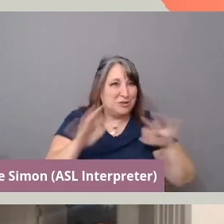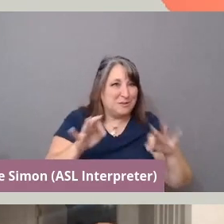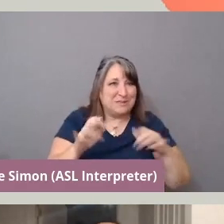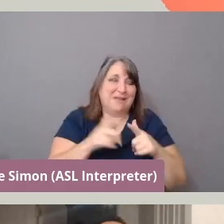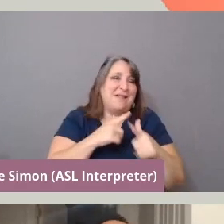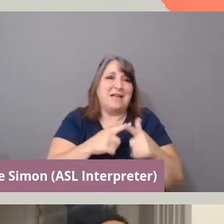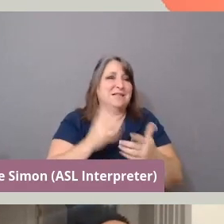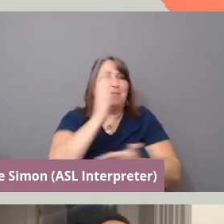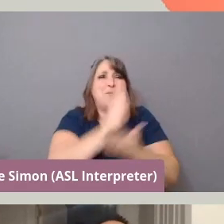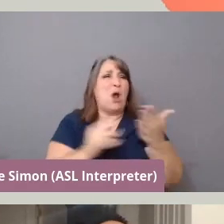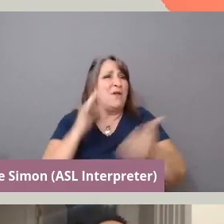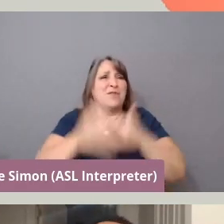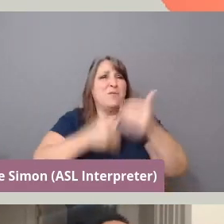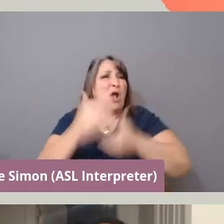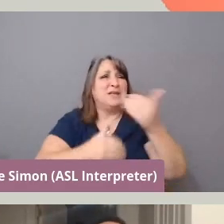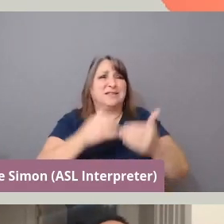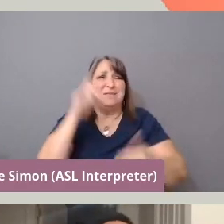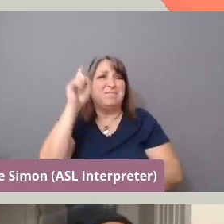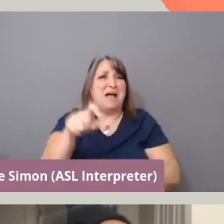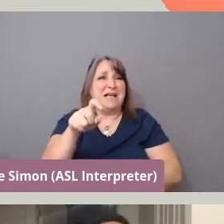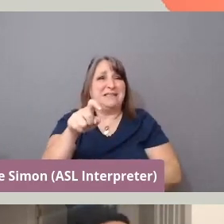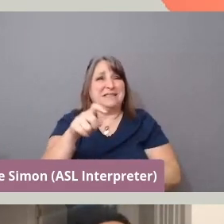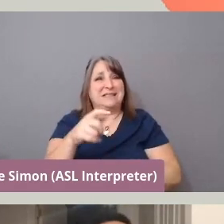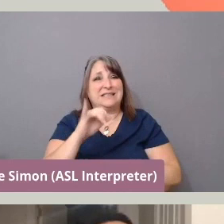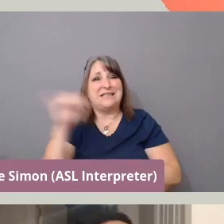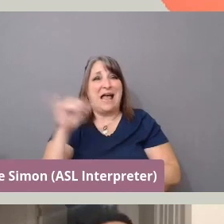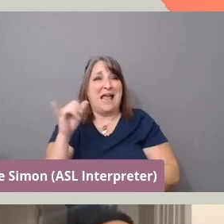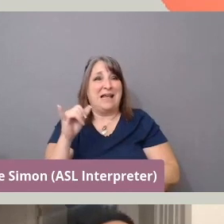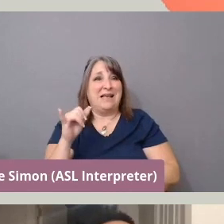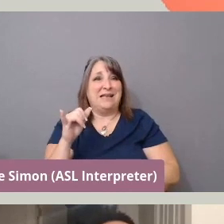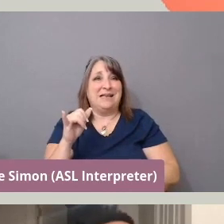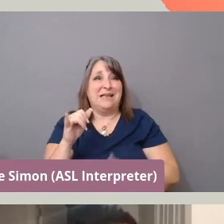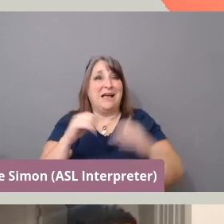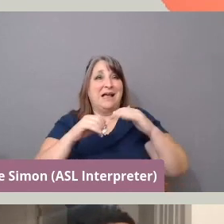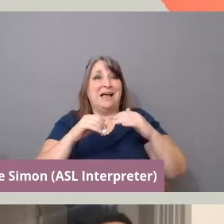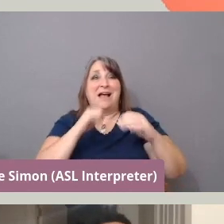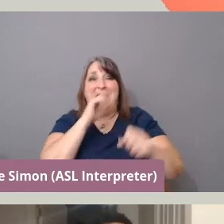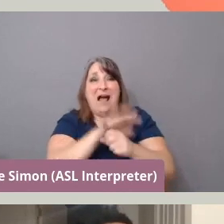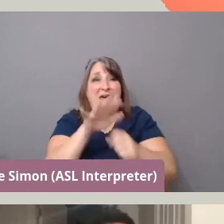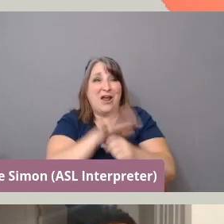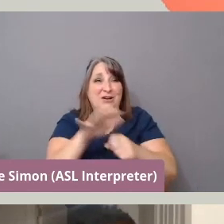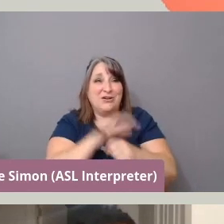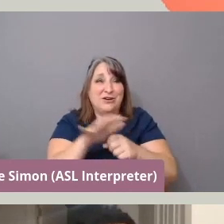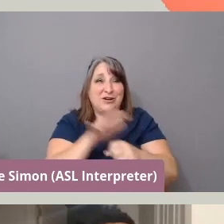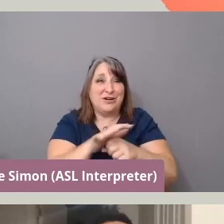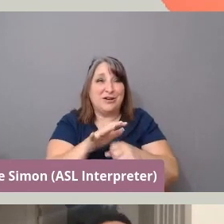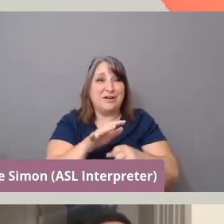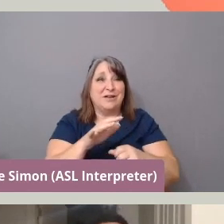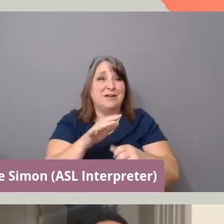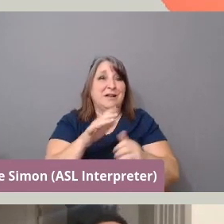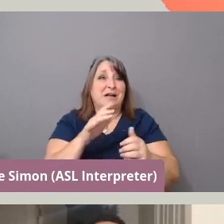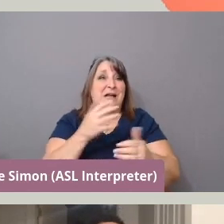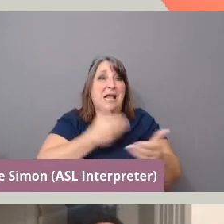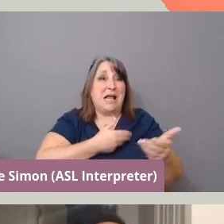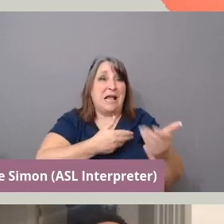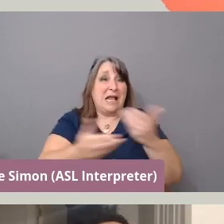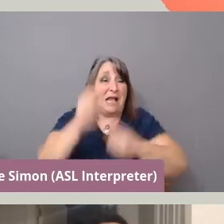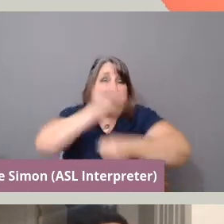saying that underemployed poets should be audio describers because I do think it is like poetry,